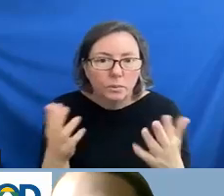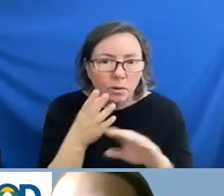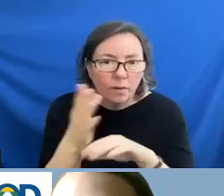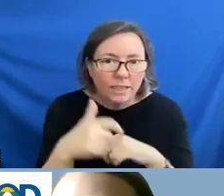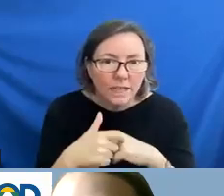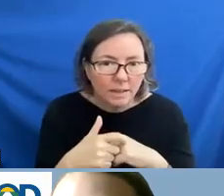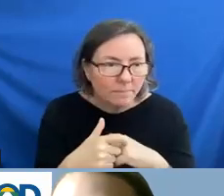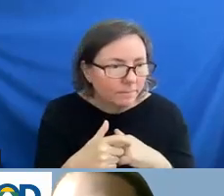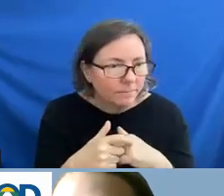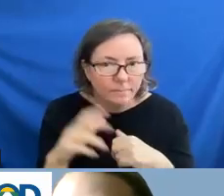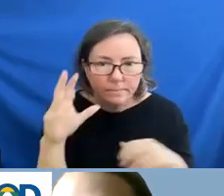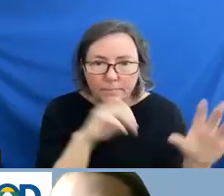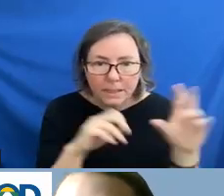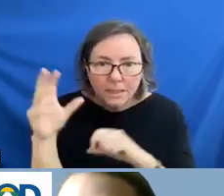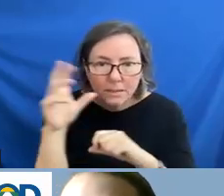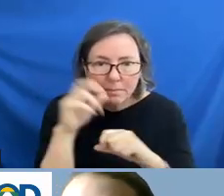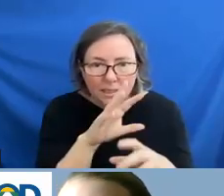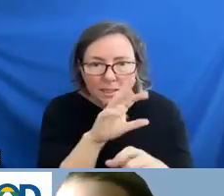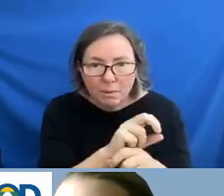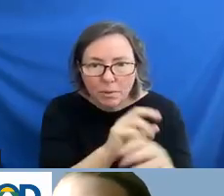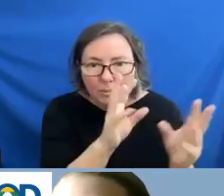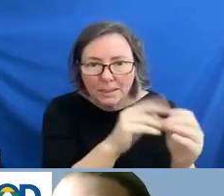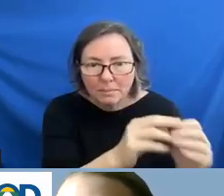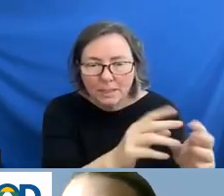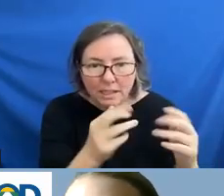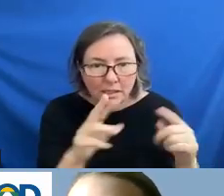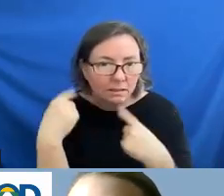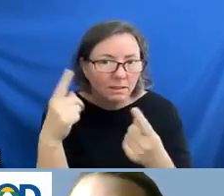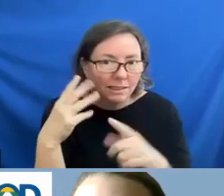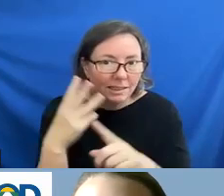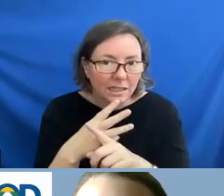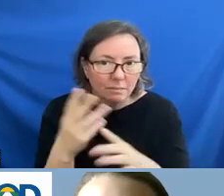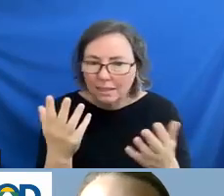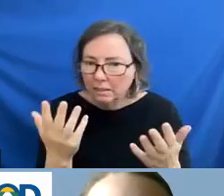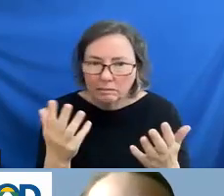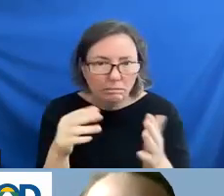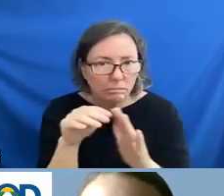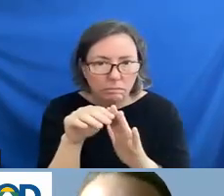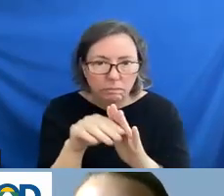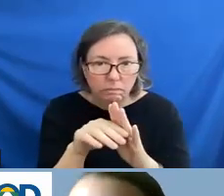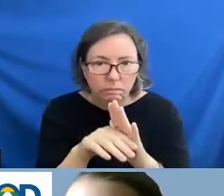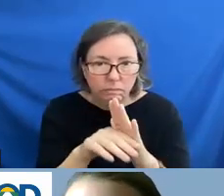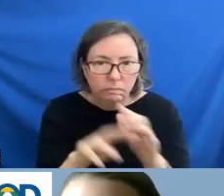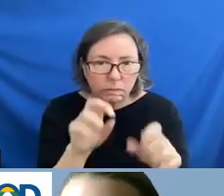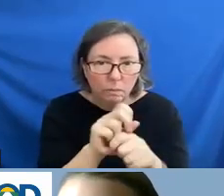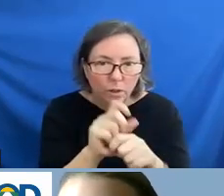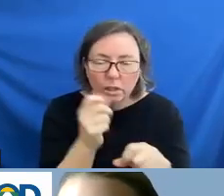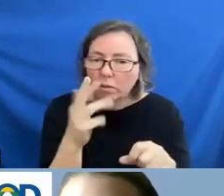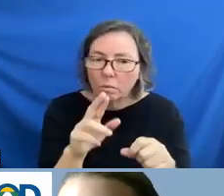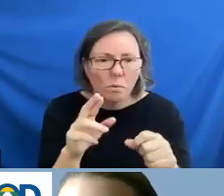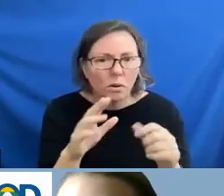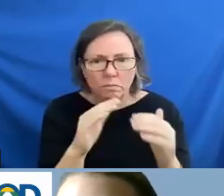Maybe this has been going on for six months and she's missed, you know, six you know,